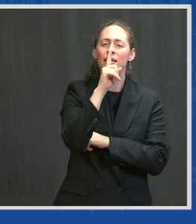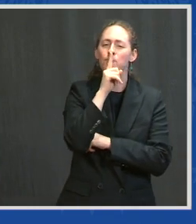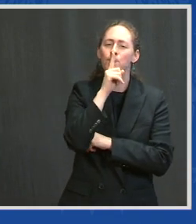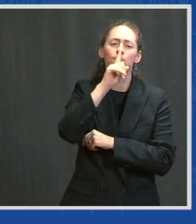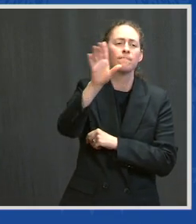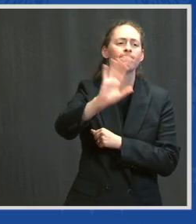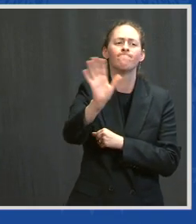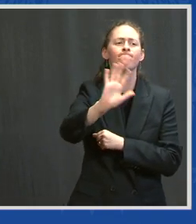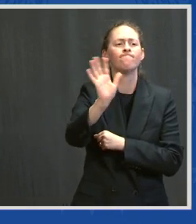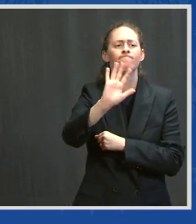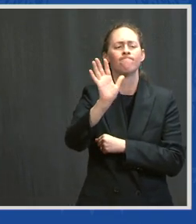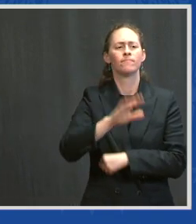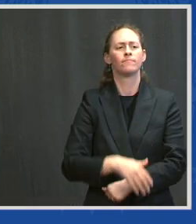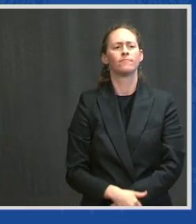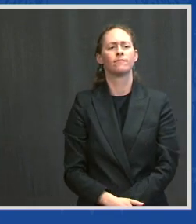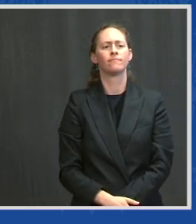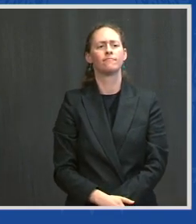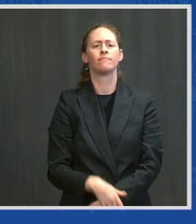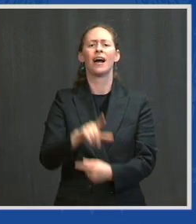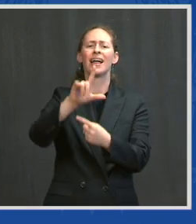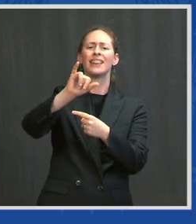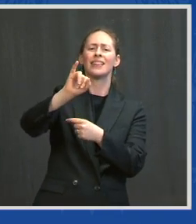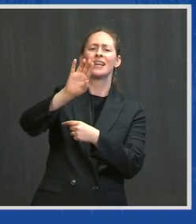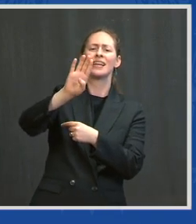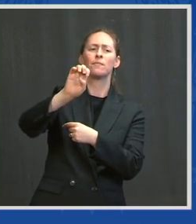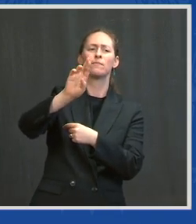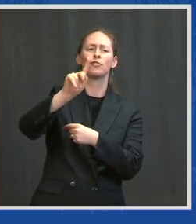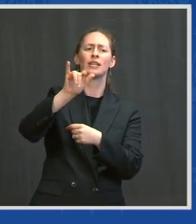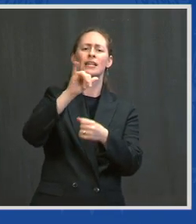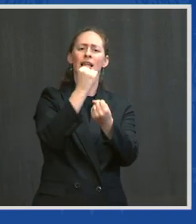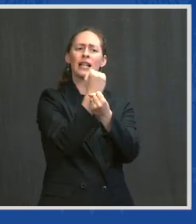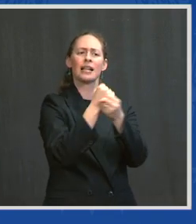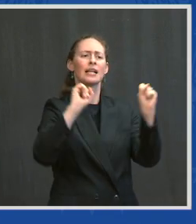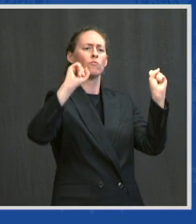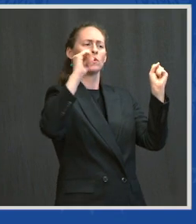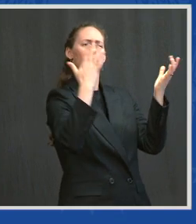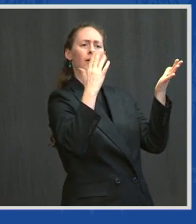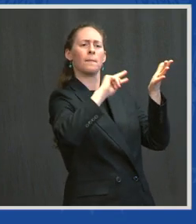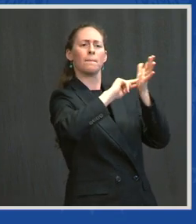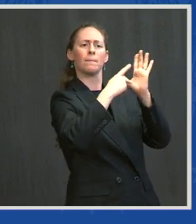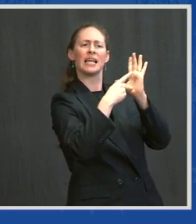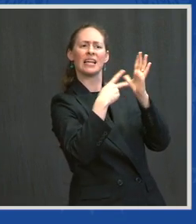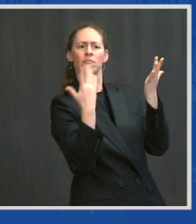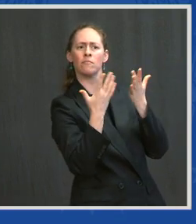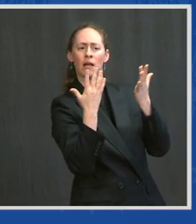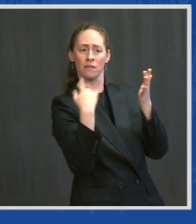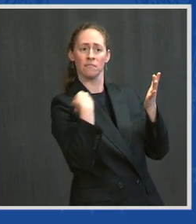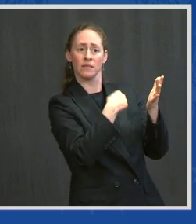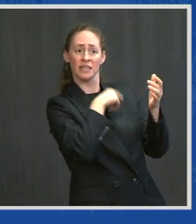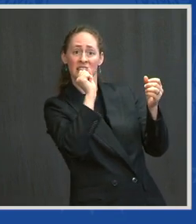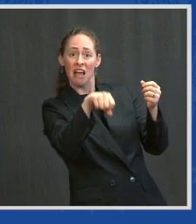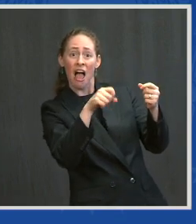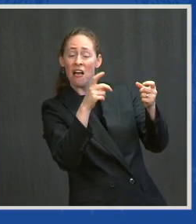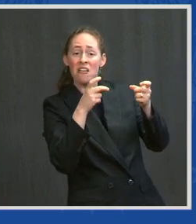What's happened is that there have never been -- if you wanted or if you think you need to have weapons to take on the government,